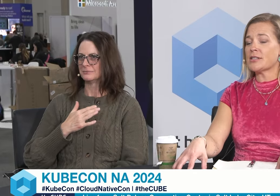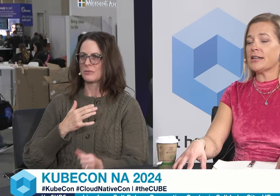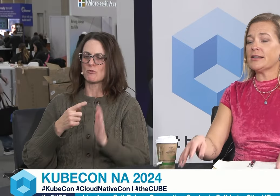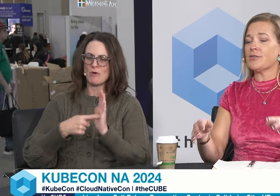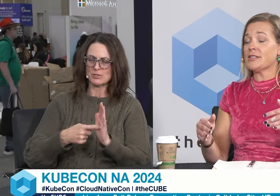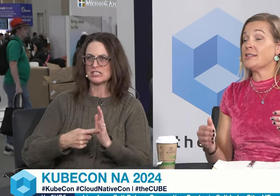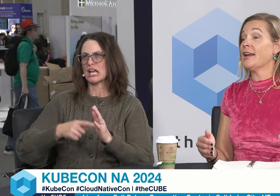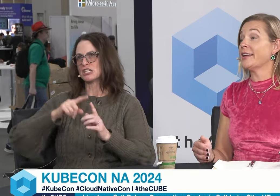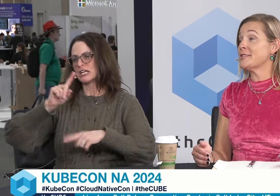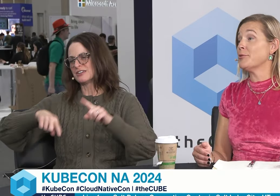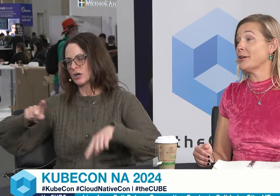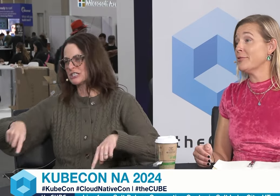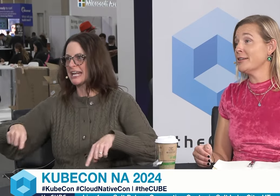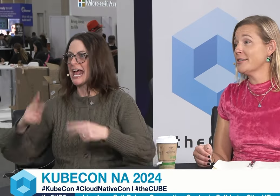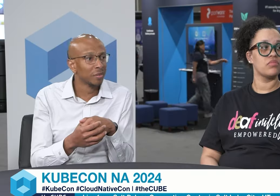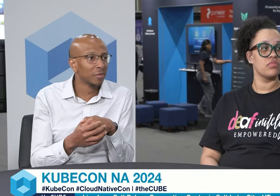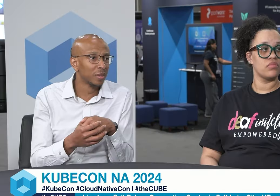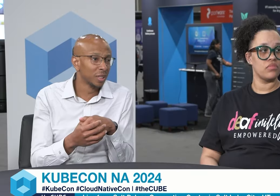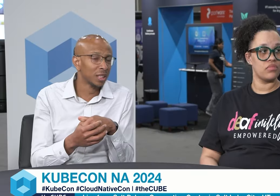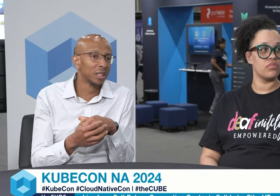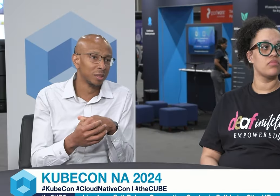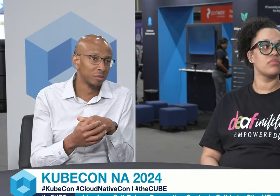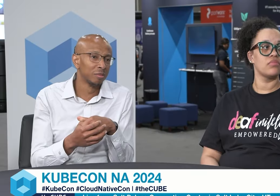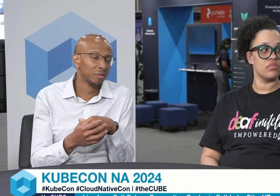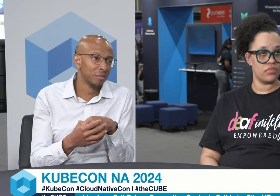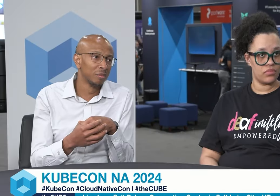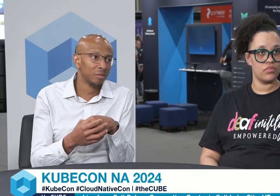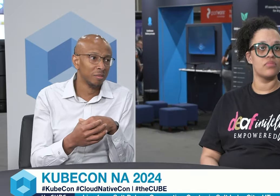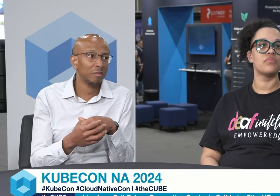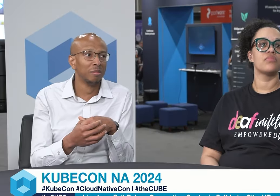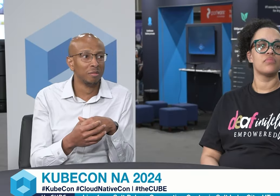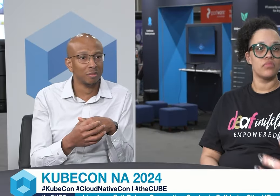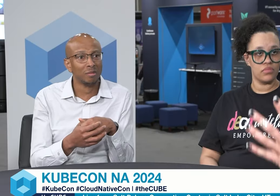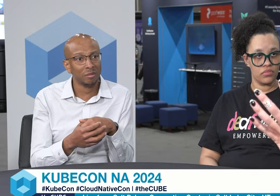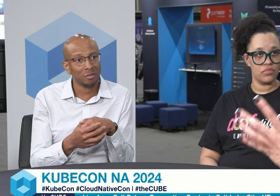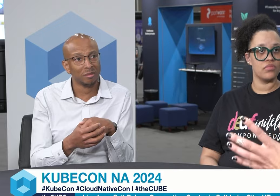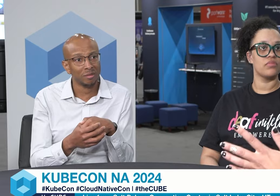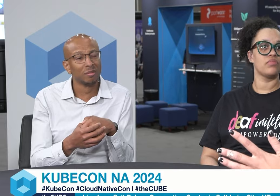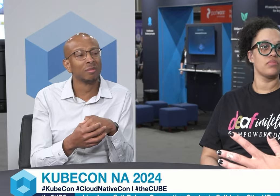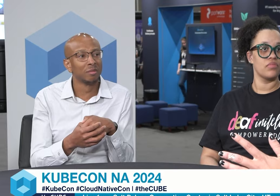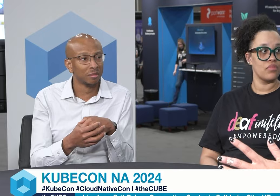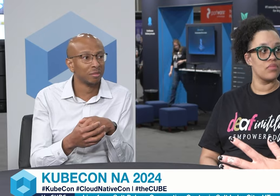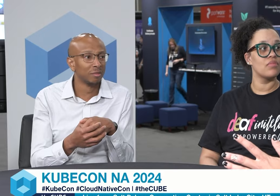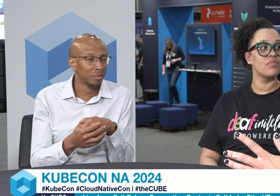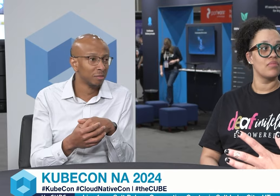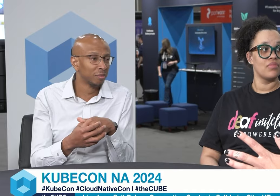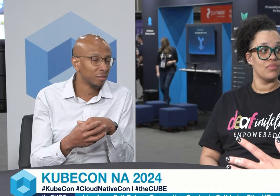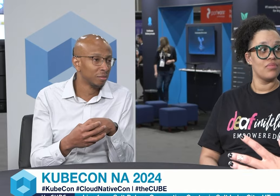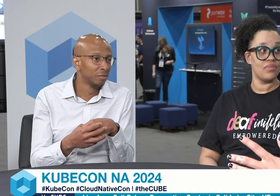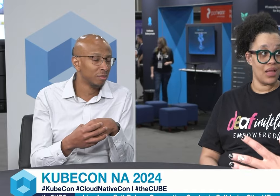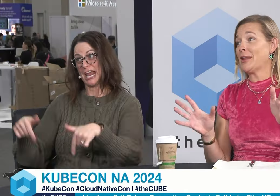and diversity is always, seeing is believing. I think it is. I mean, we see you for the record at theCUBE